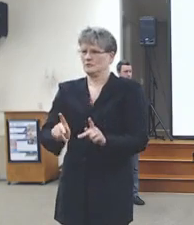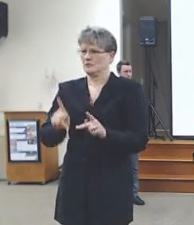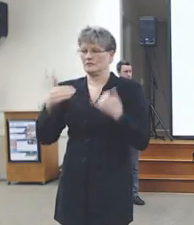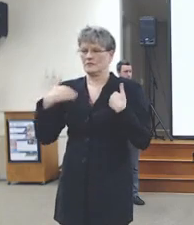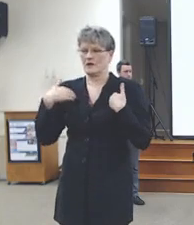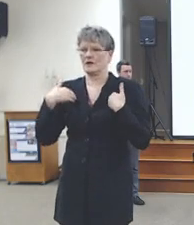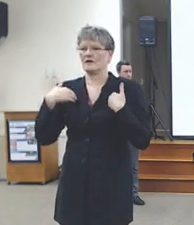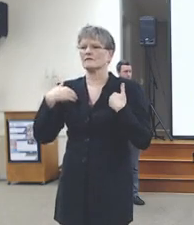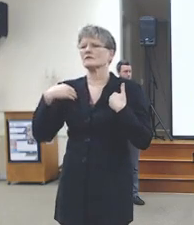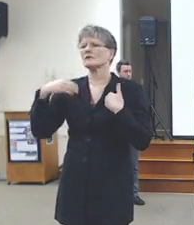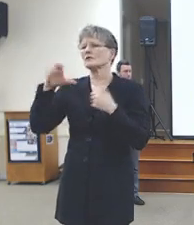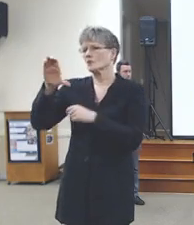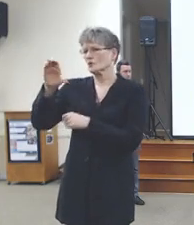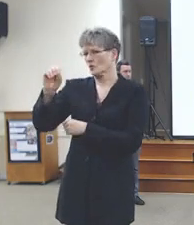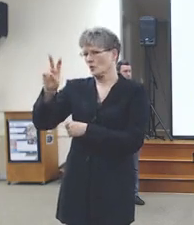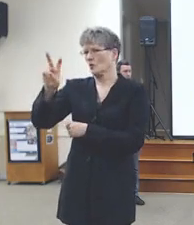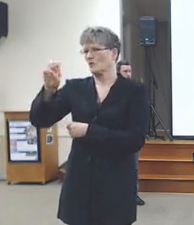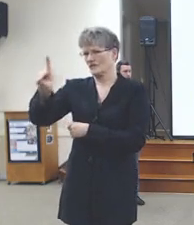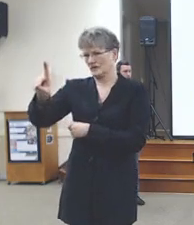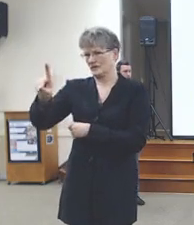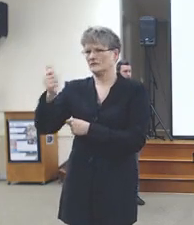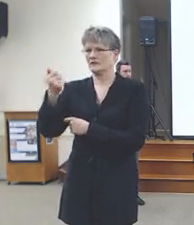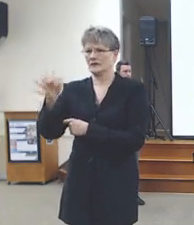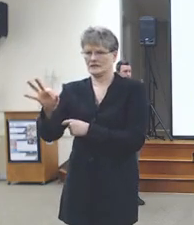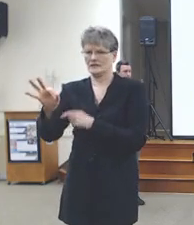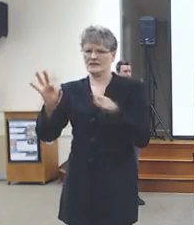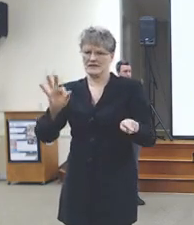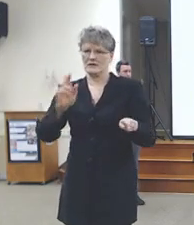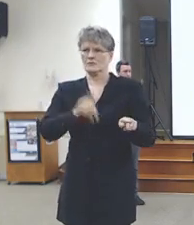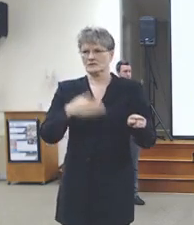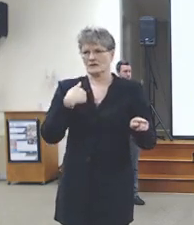have been identified as a close contact. And usually the person says, "oh I know